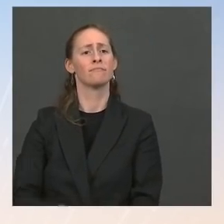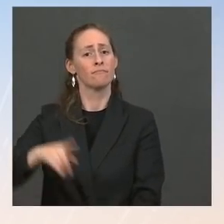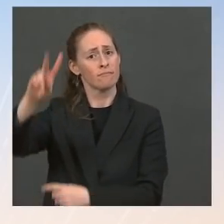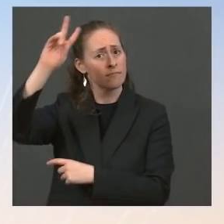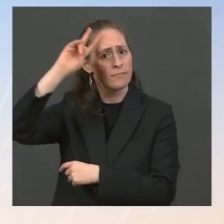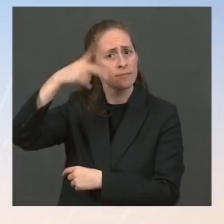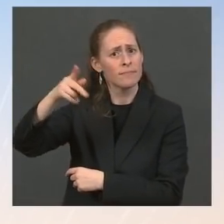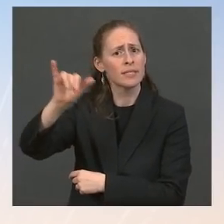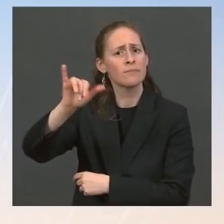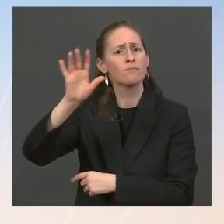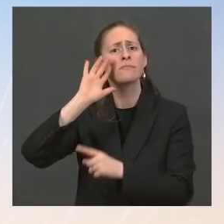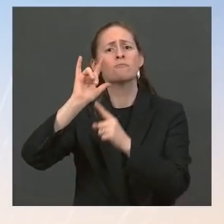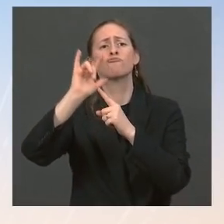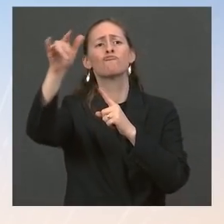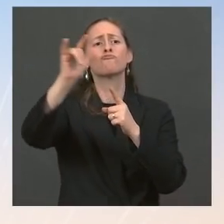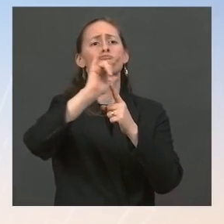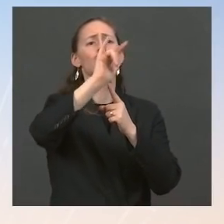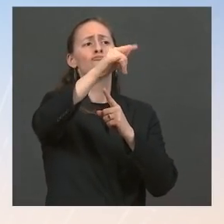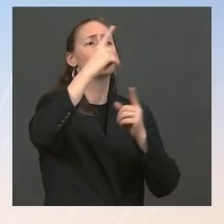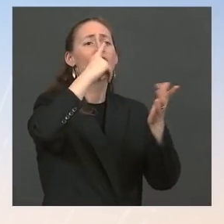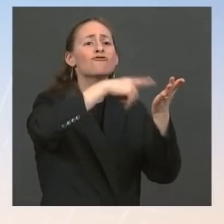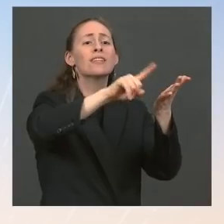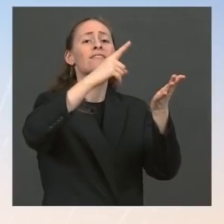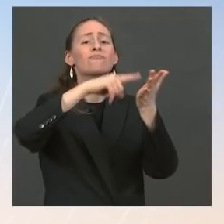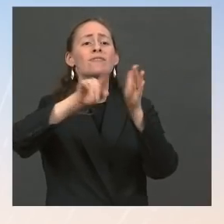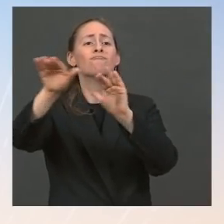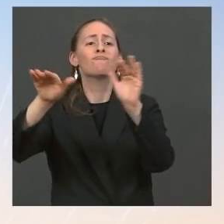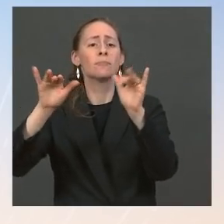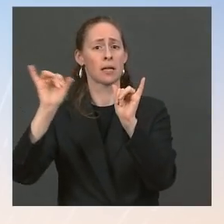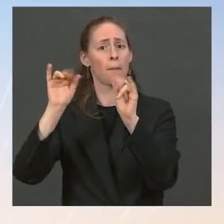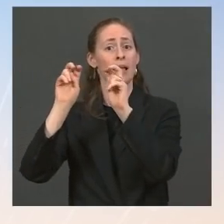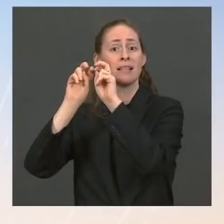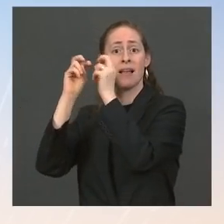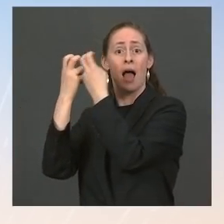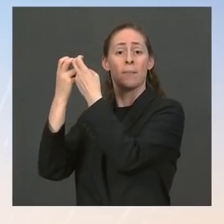You'll see Cabinet members out there, as well, fanning across the country